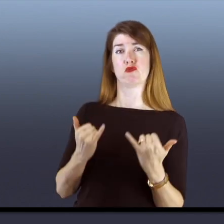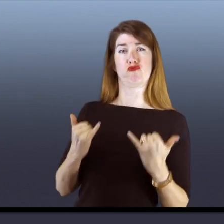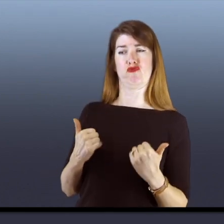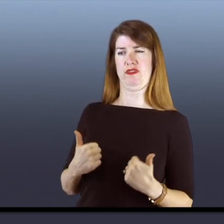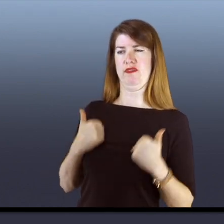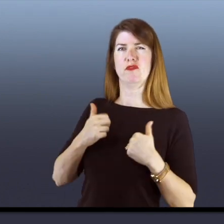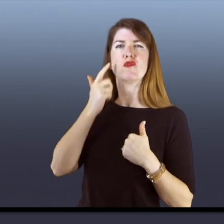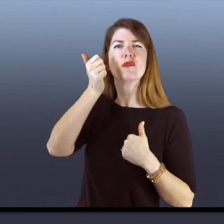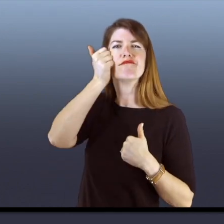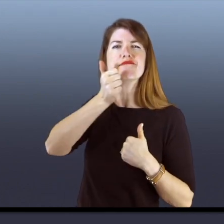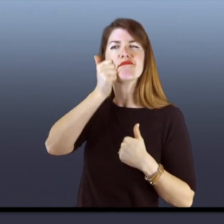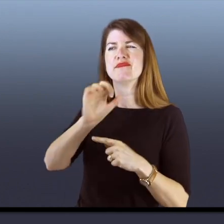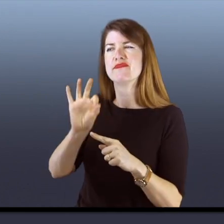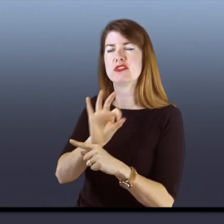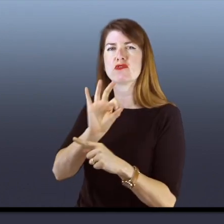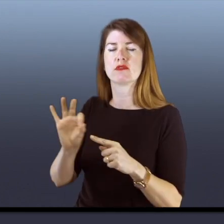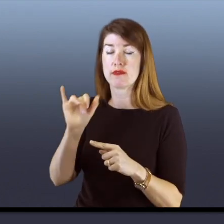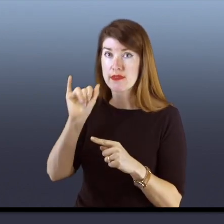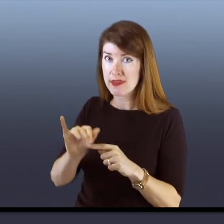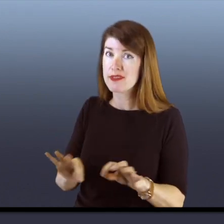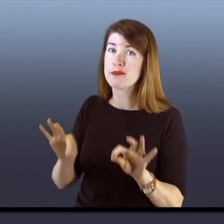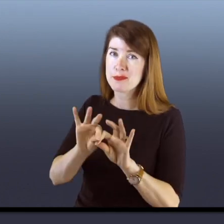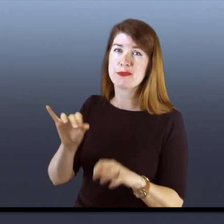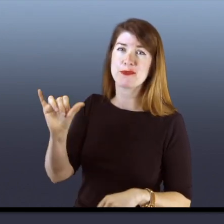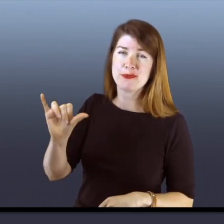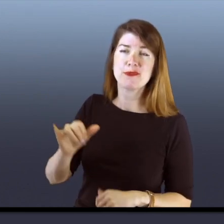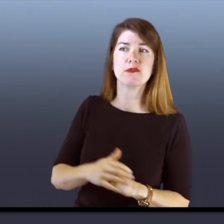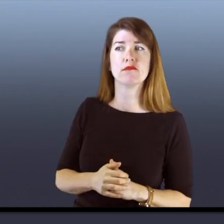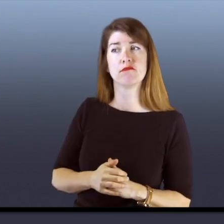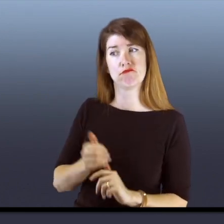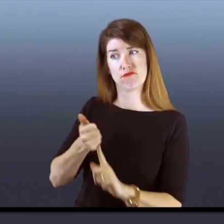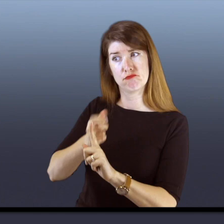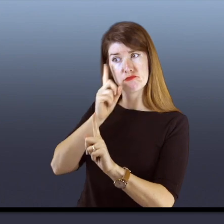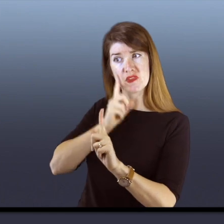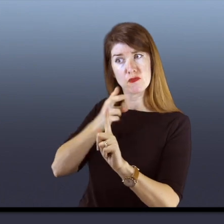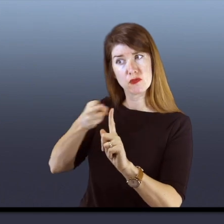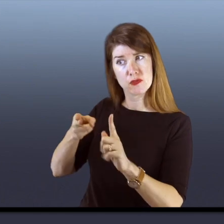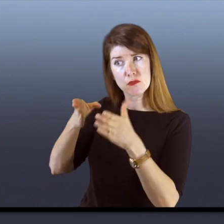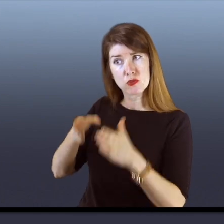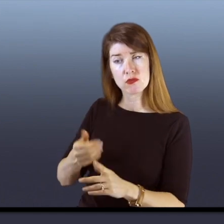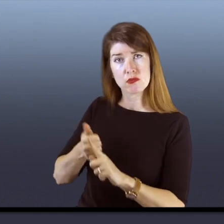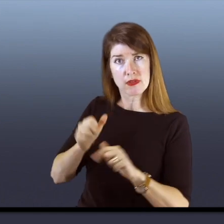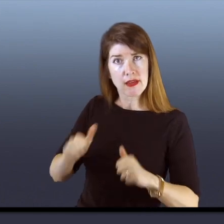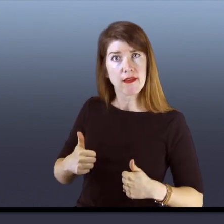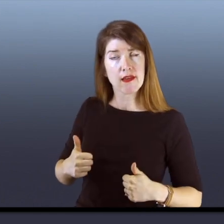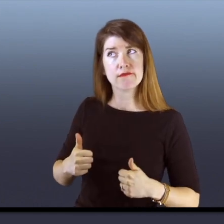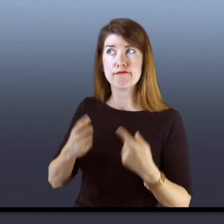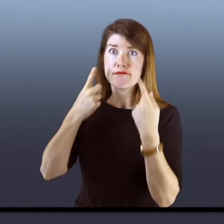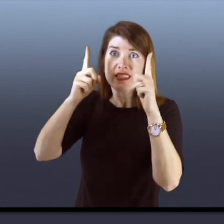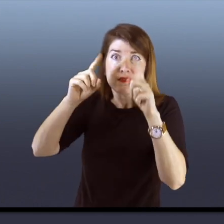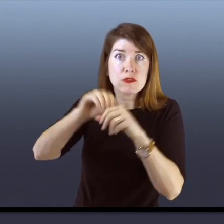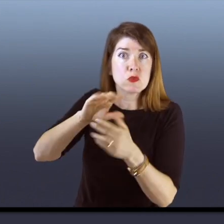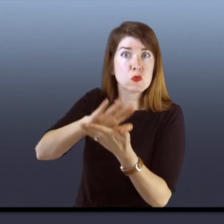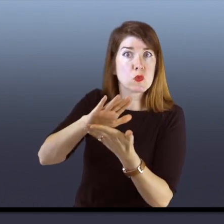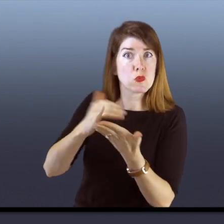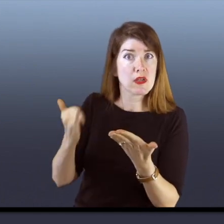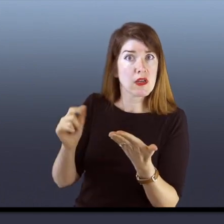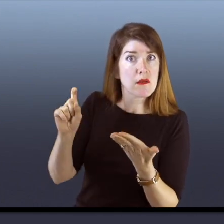Is the deaf or hard of hearing individual able to be successful in school right now? Are they able to keep and maintain a job successfully?